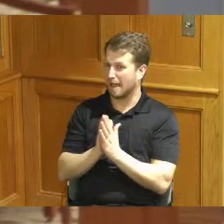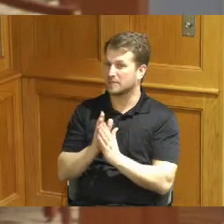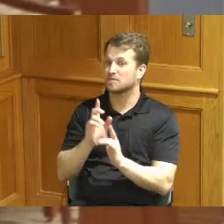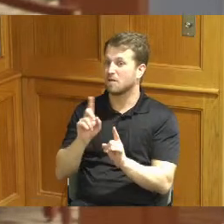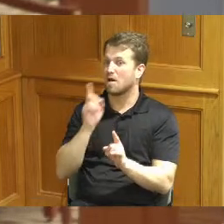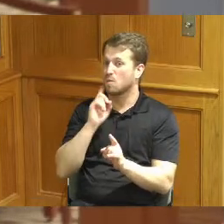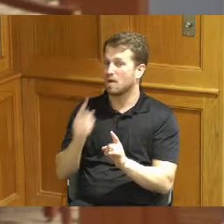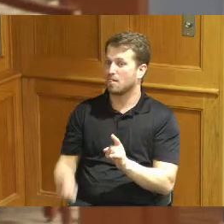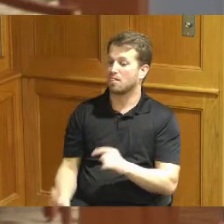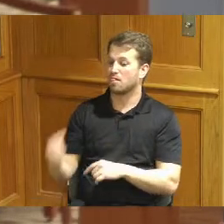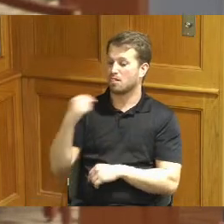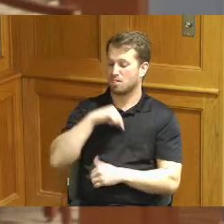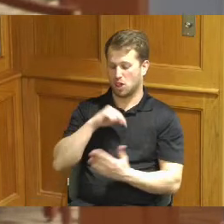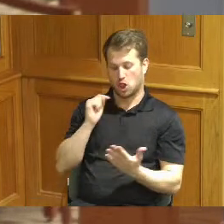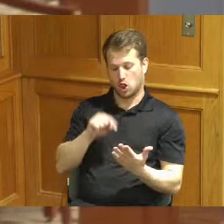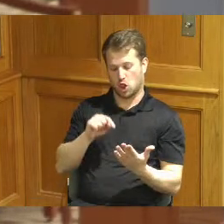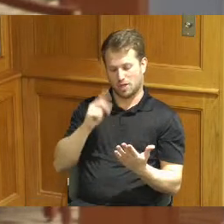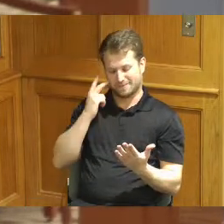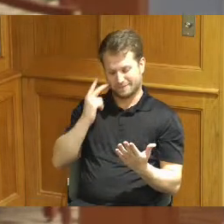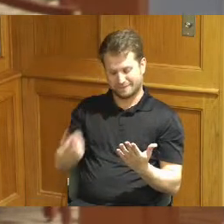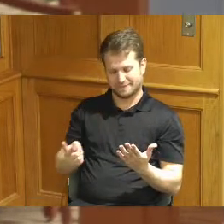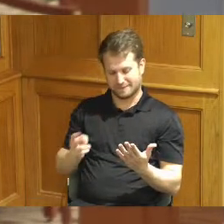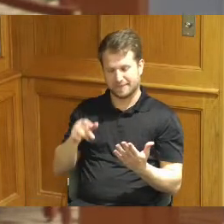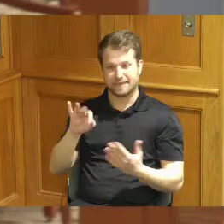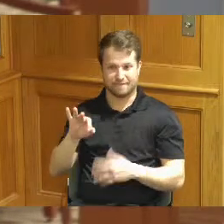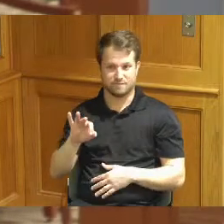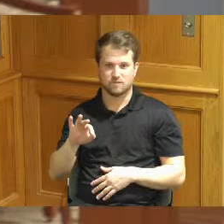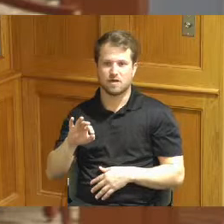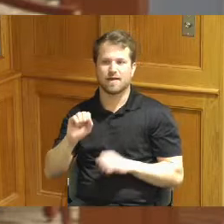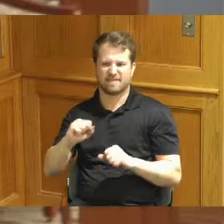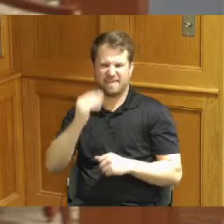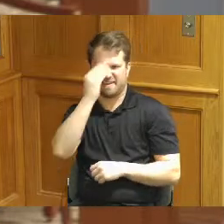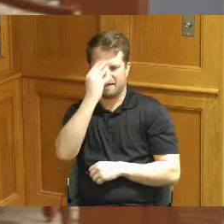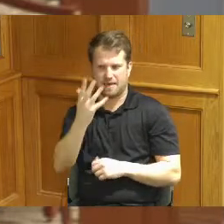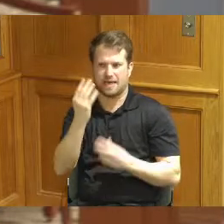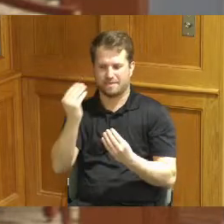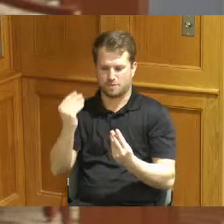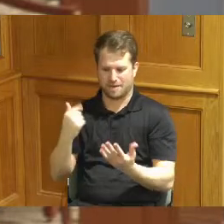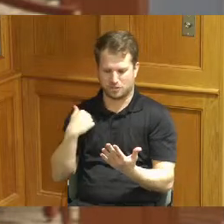see if that was in there as well and I could tell you what information we have when we